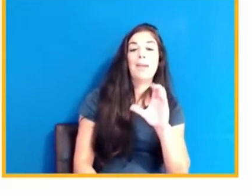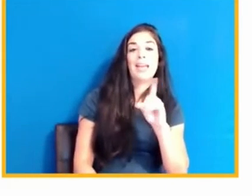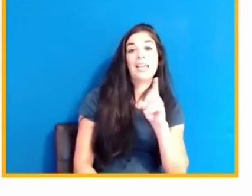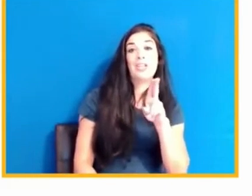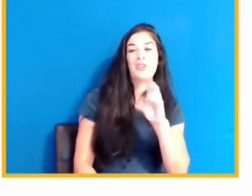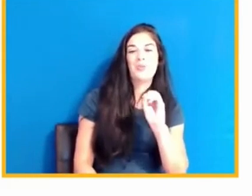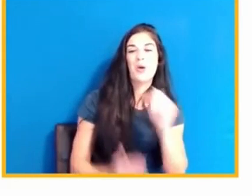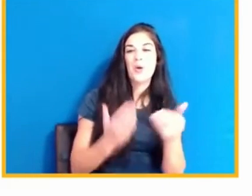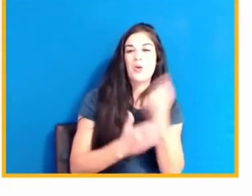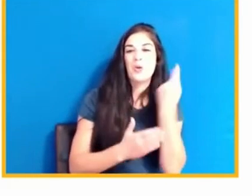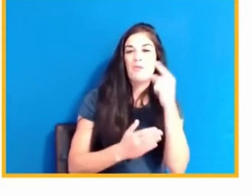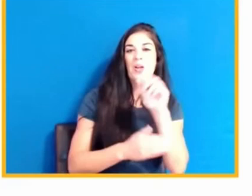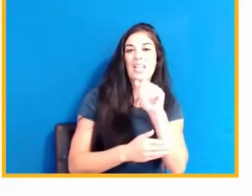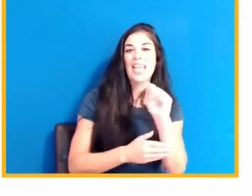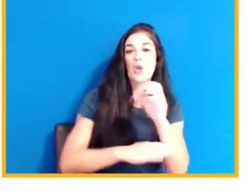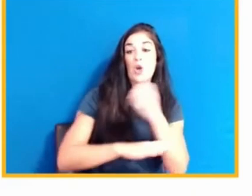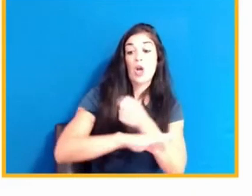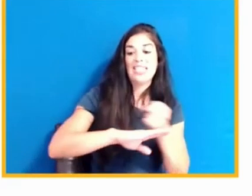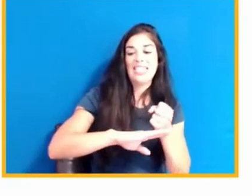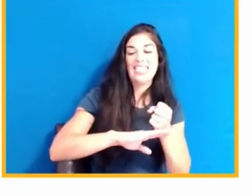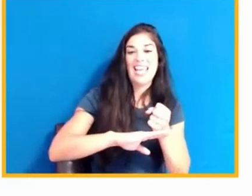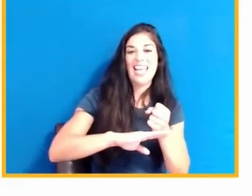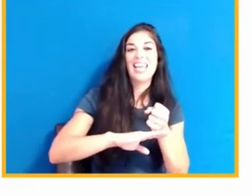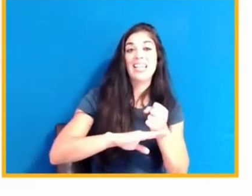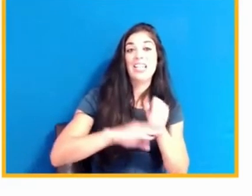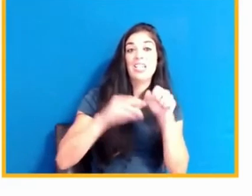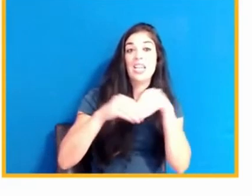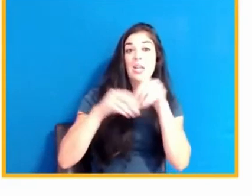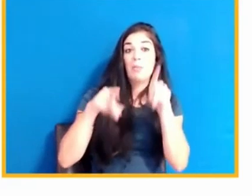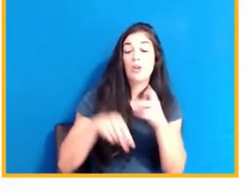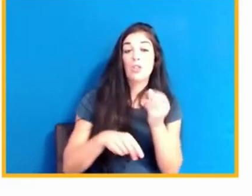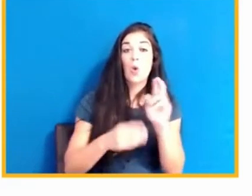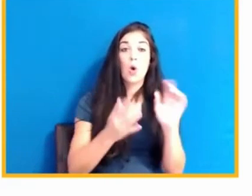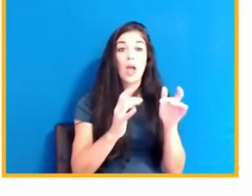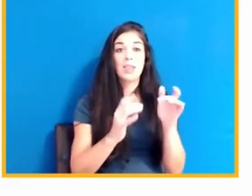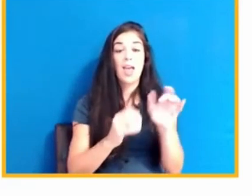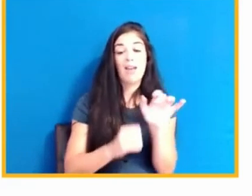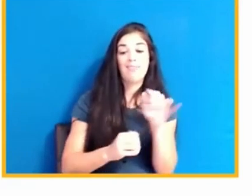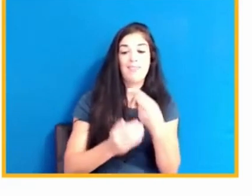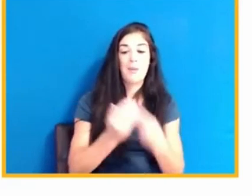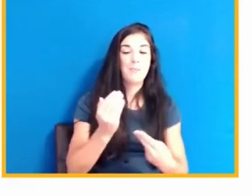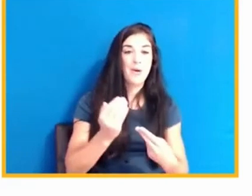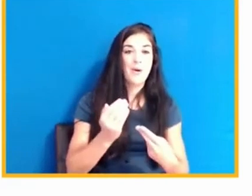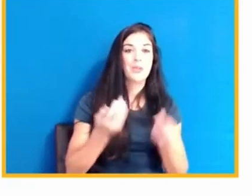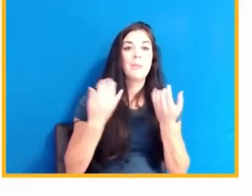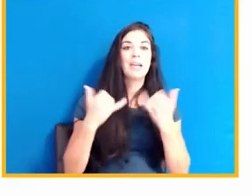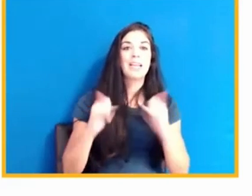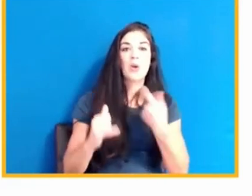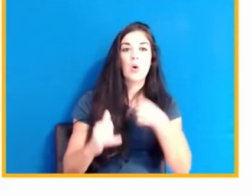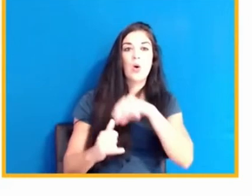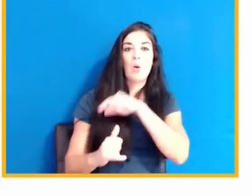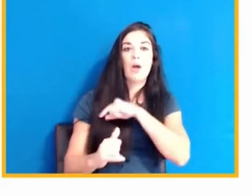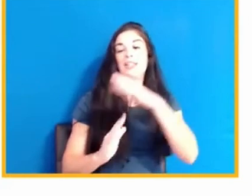to Anthrocon stage whether it be in person or online, but I don't think that takes away from their quality whatsoever.